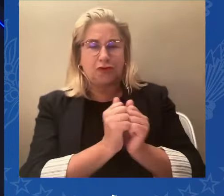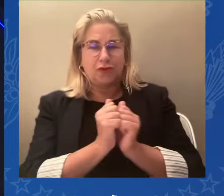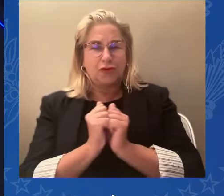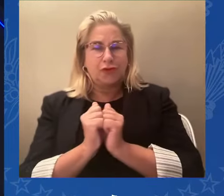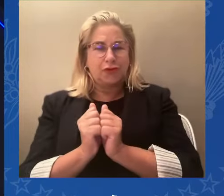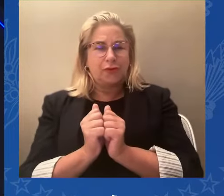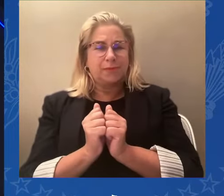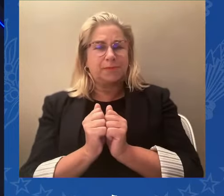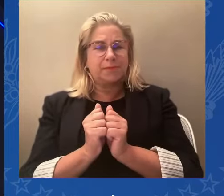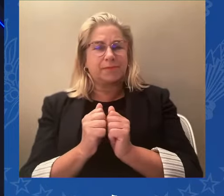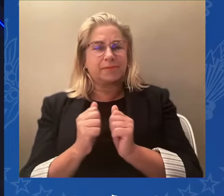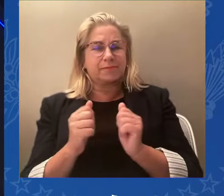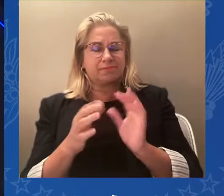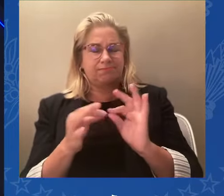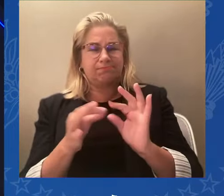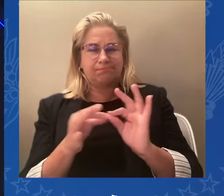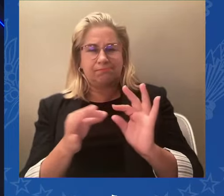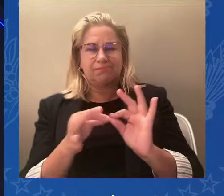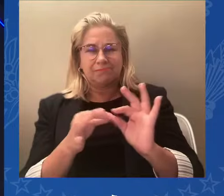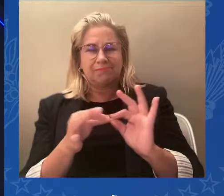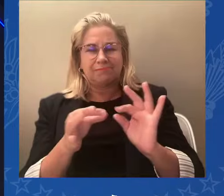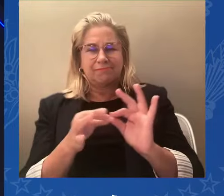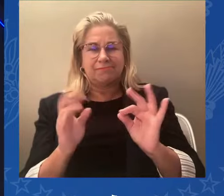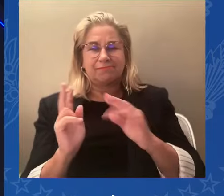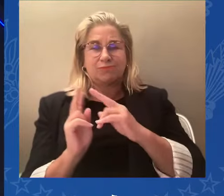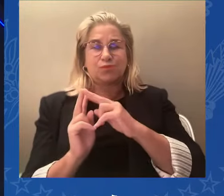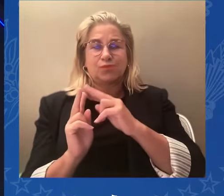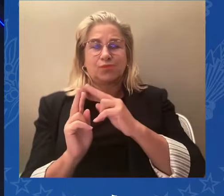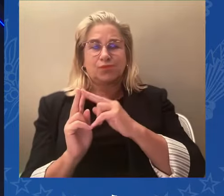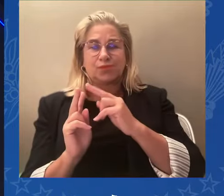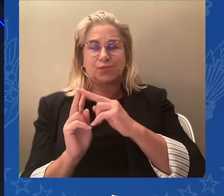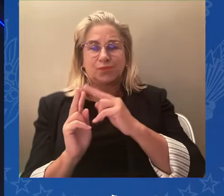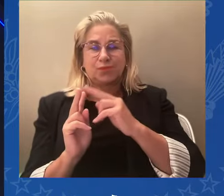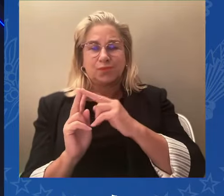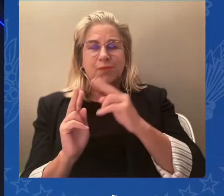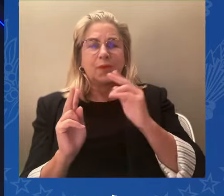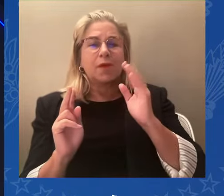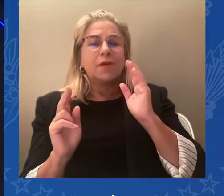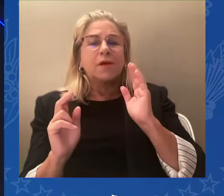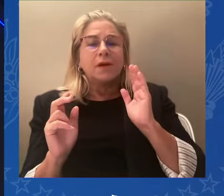their story will represent the realization of our collective vision.